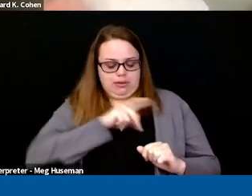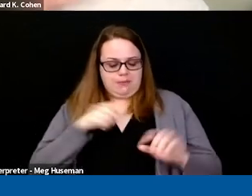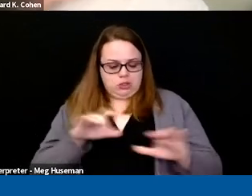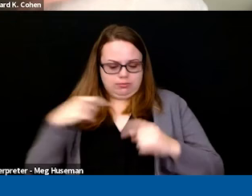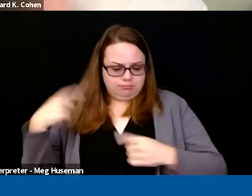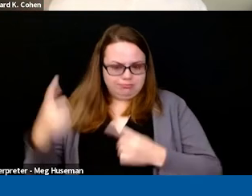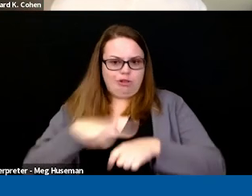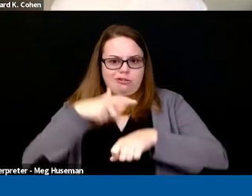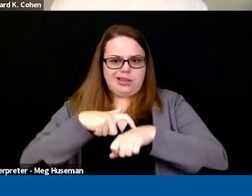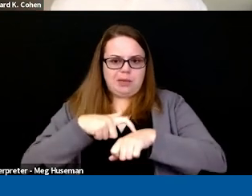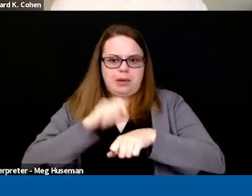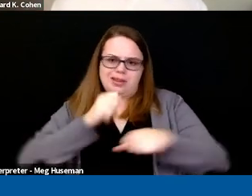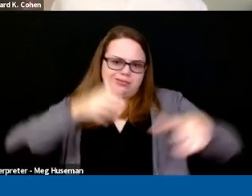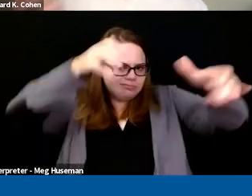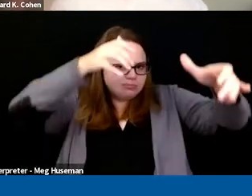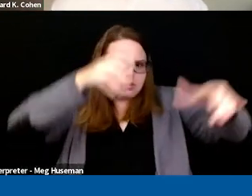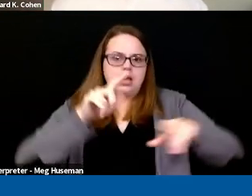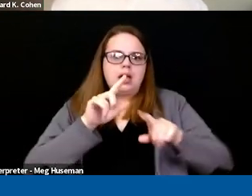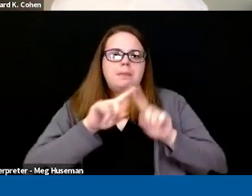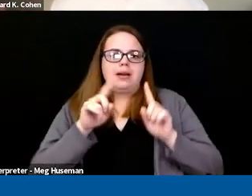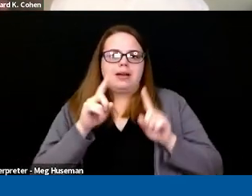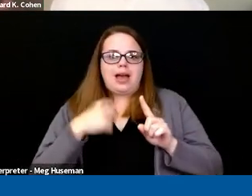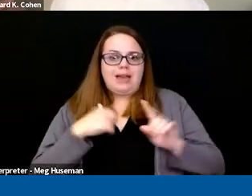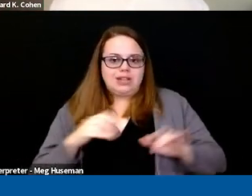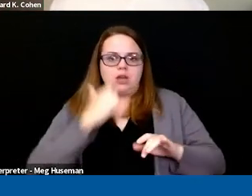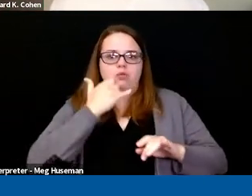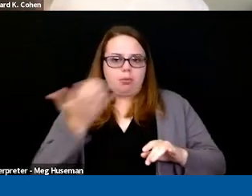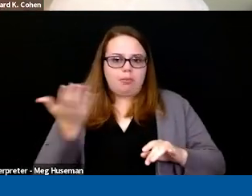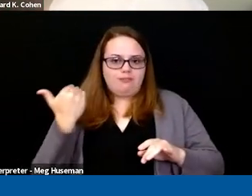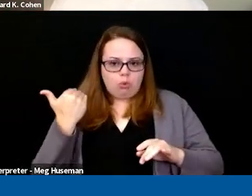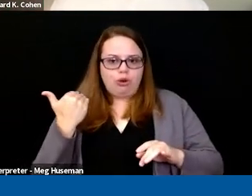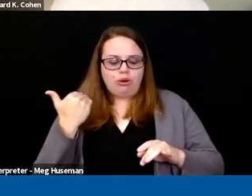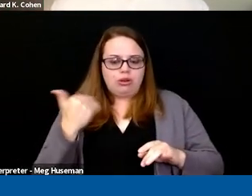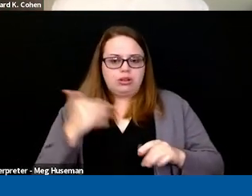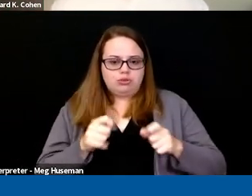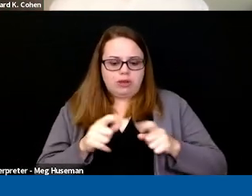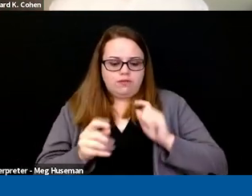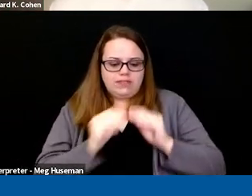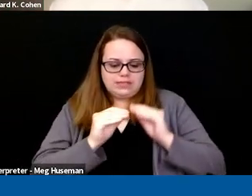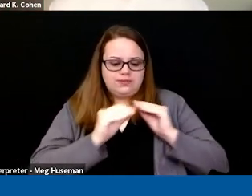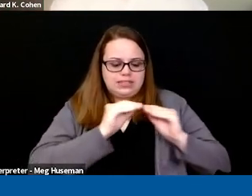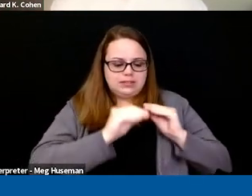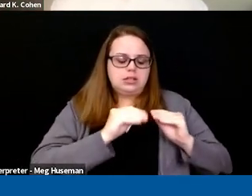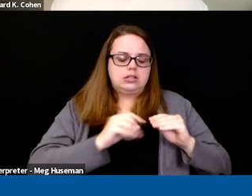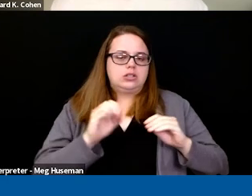it's not 'cause I'm like a genius, I just have muscle memory of doing it wrong for so many years and trying to get it right. I just do it as I'm coding.